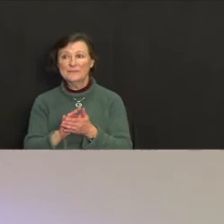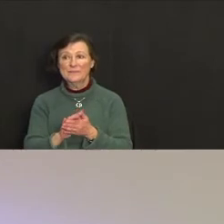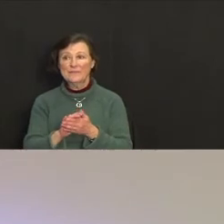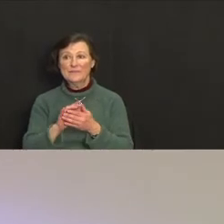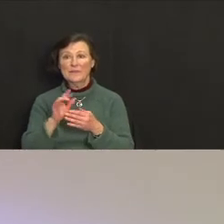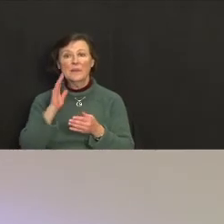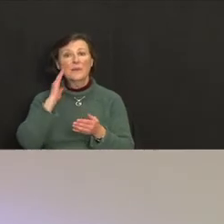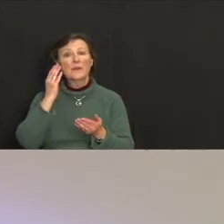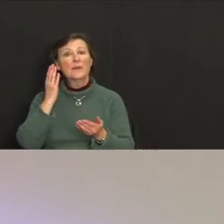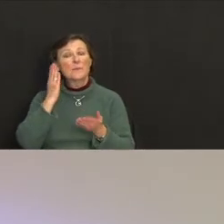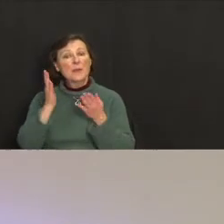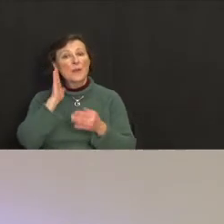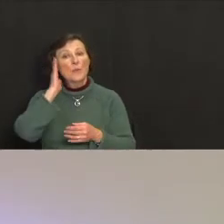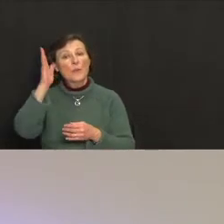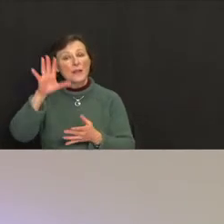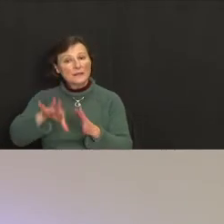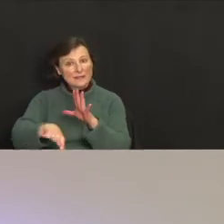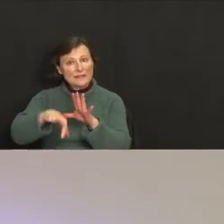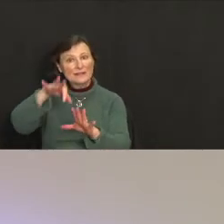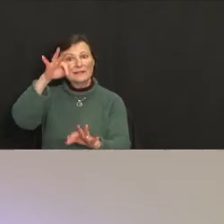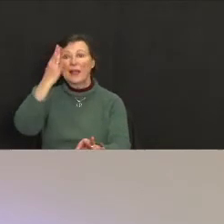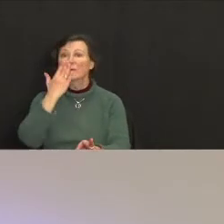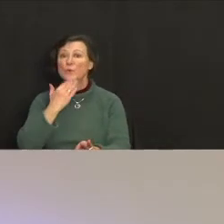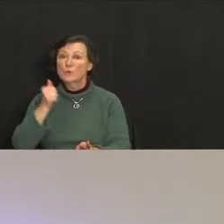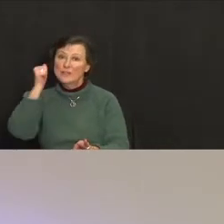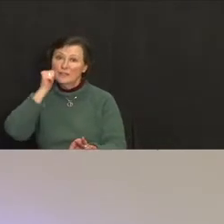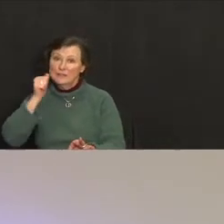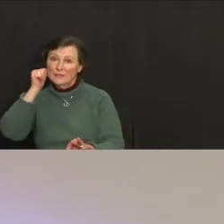Sweet nymph come to thy lover ,Sweet nymph come to thy lover. Lo here alone, lo here alone Sweet nymph come to they lover, to thy lover.